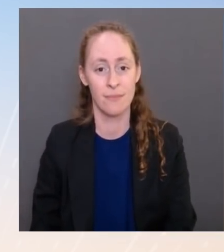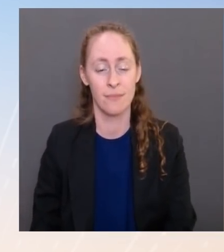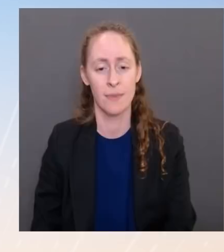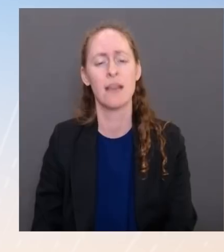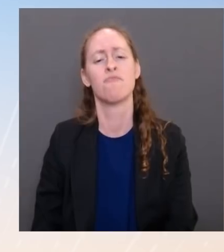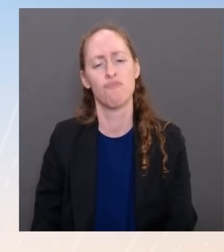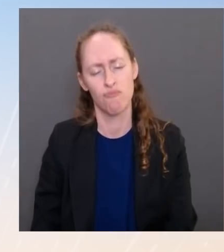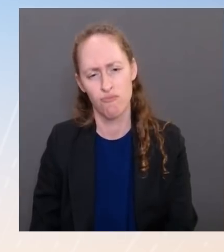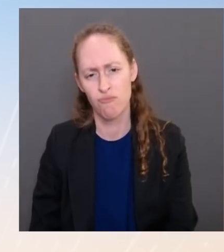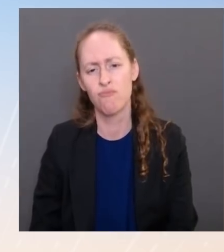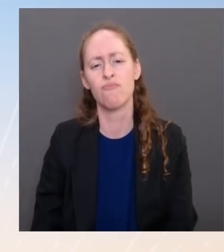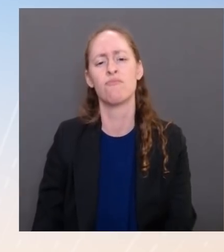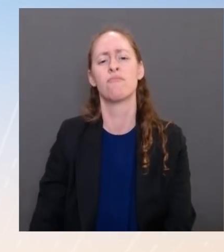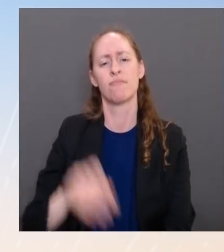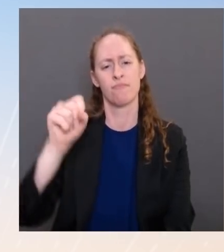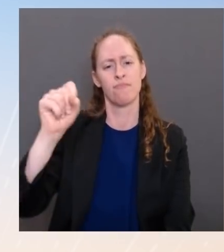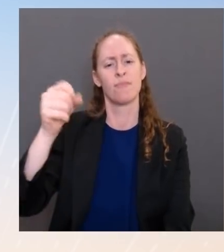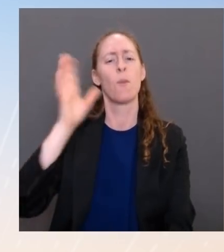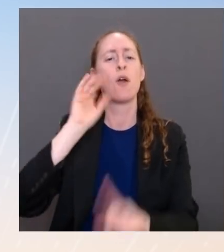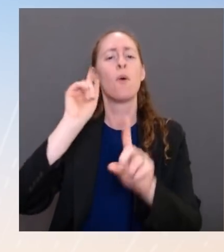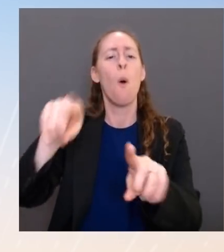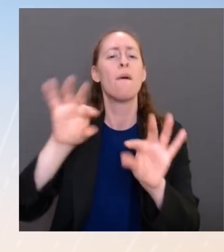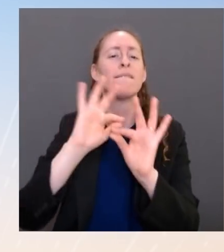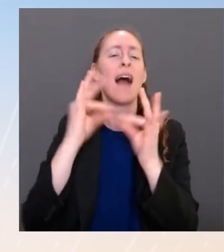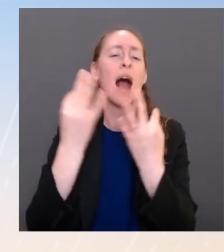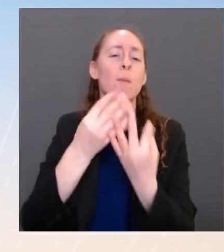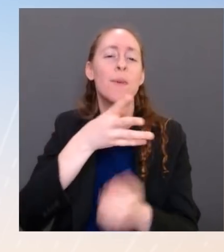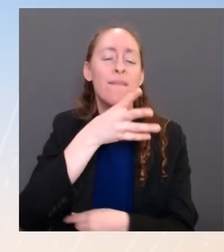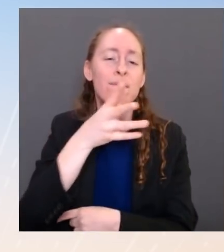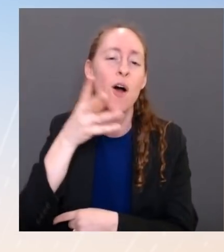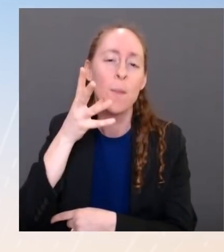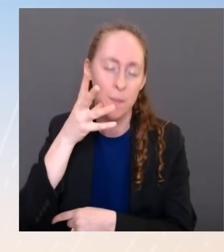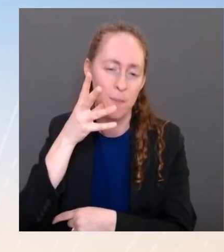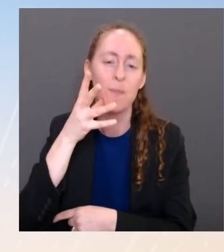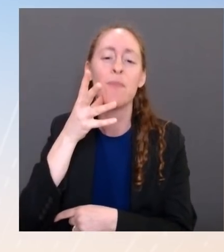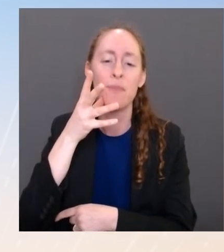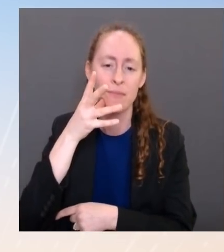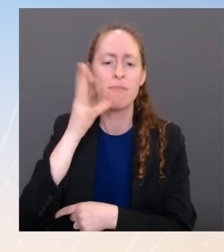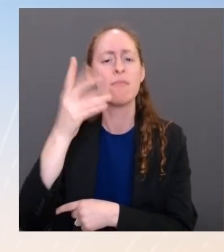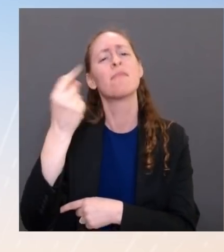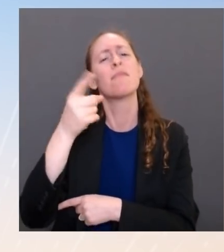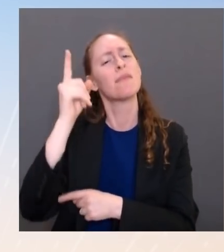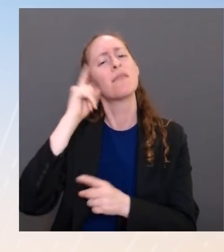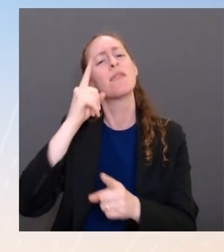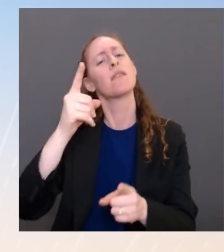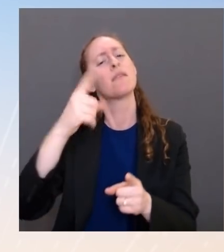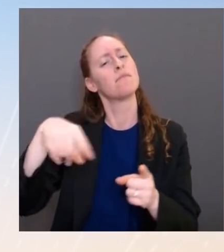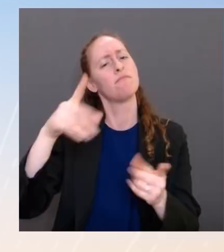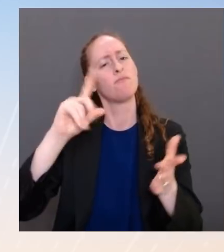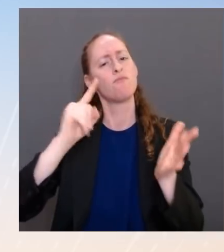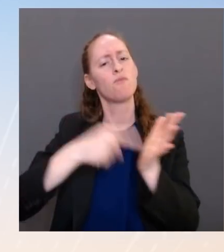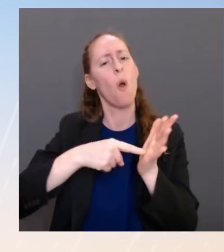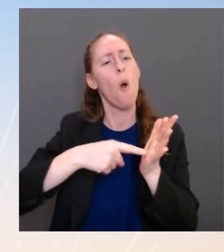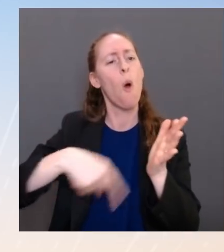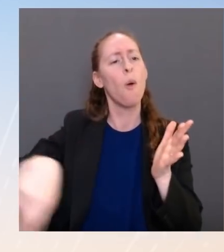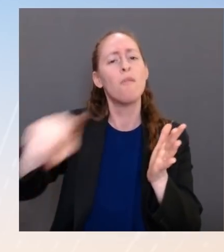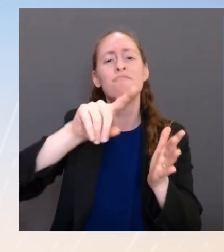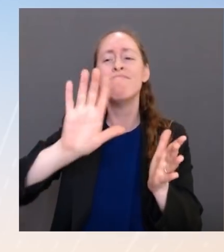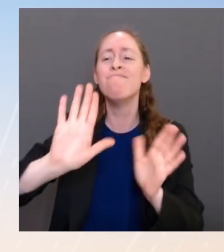he's really going to talk about the role of American farmers and the amazing agricultural sector we have in this country